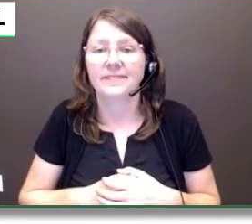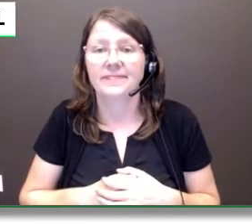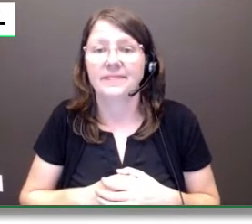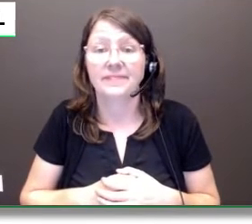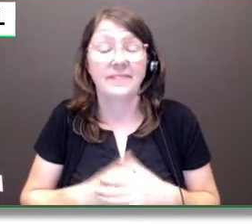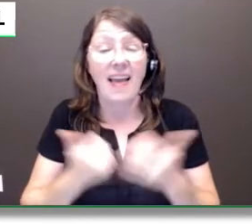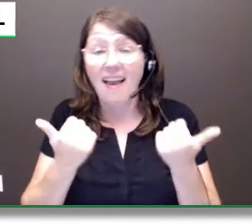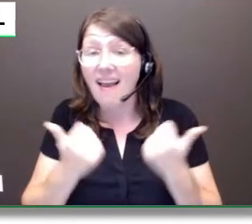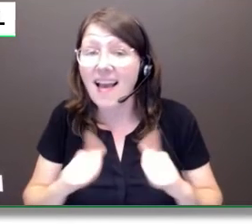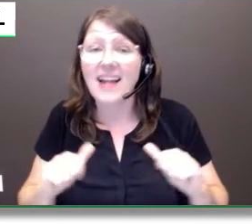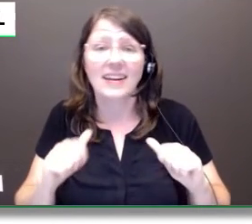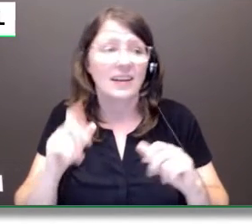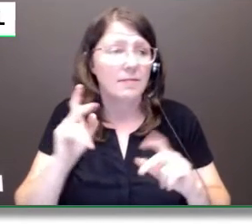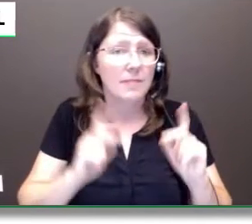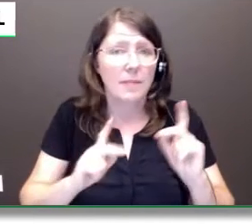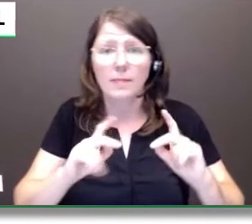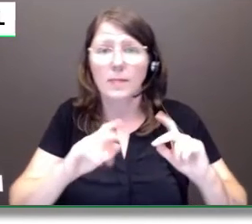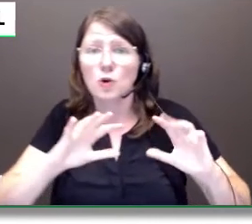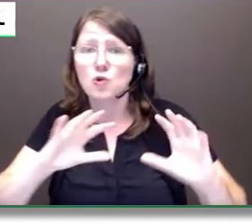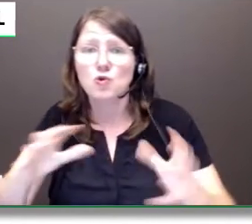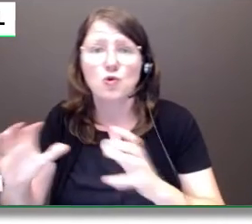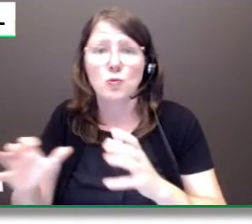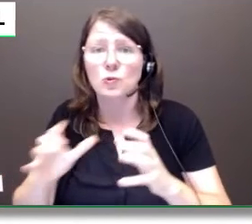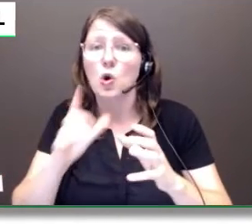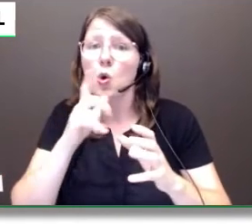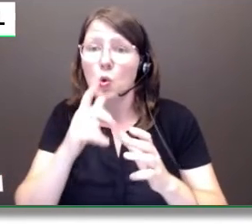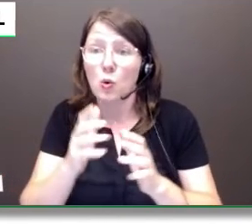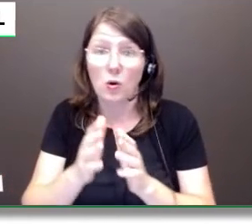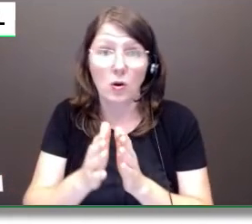creating a truly accessible park system